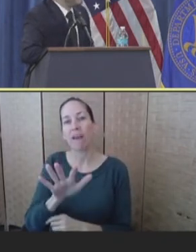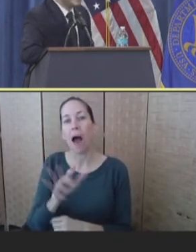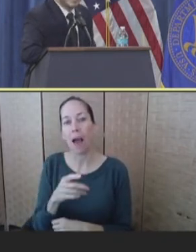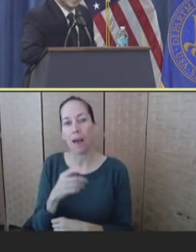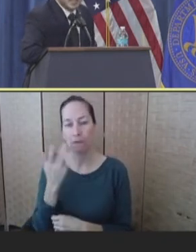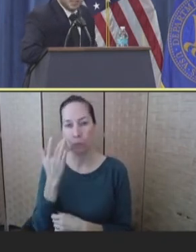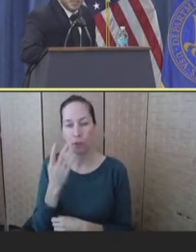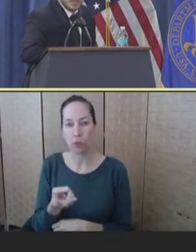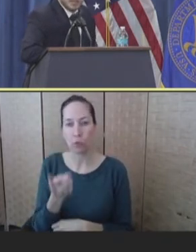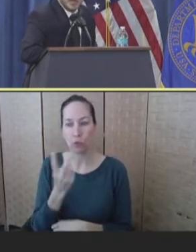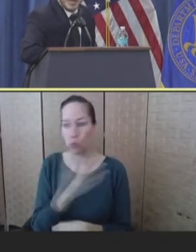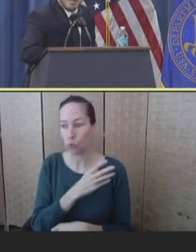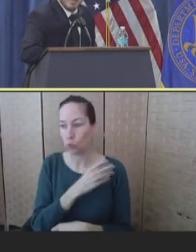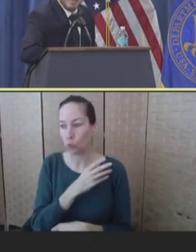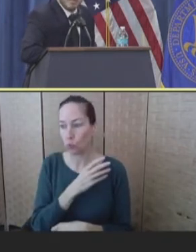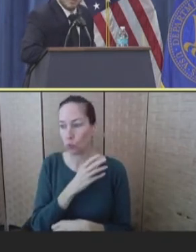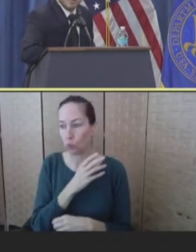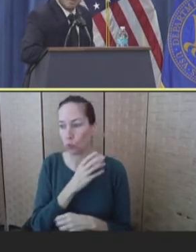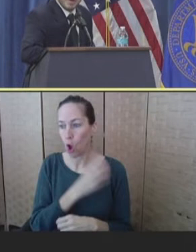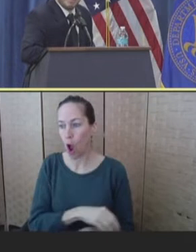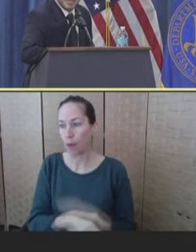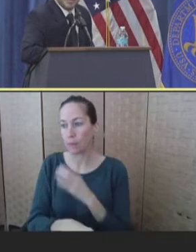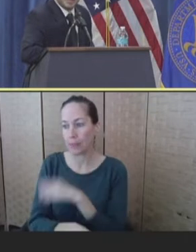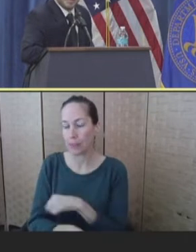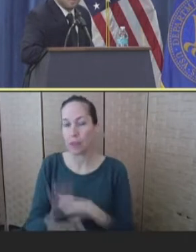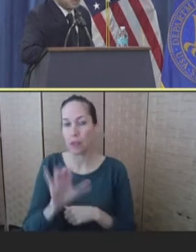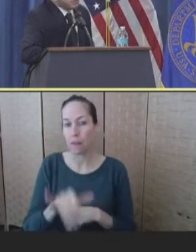This is essentially a method for pseudo randomization.